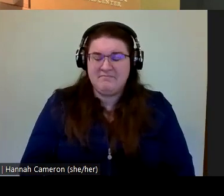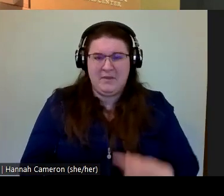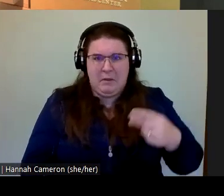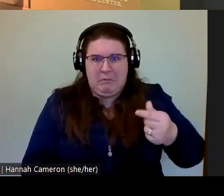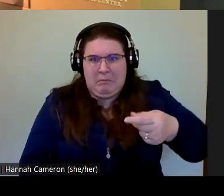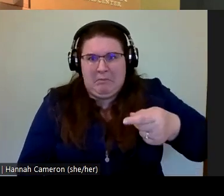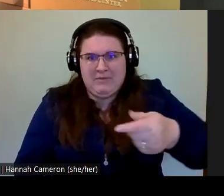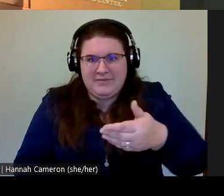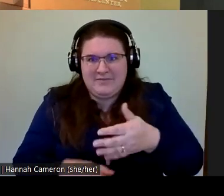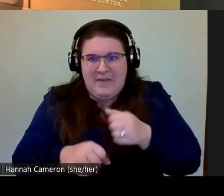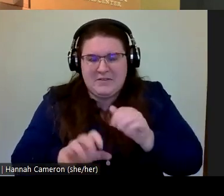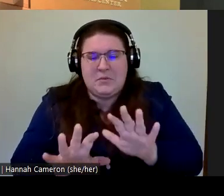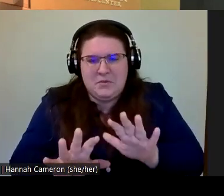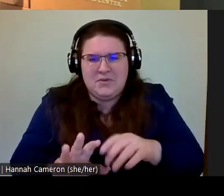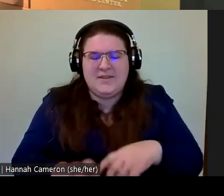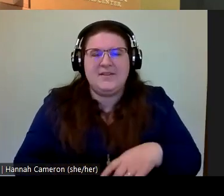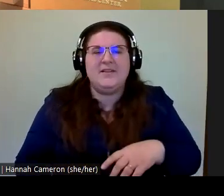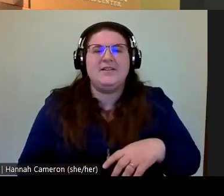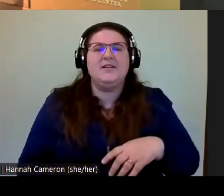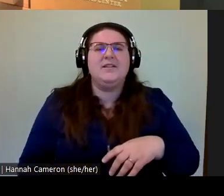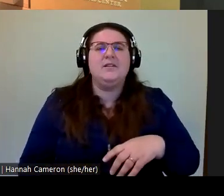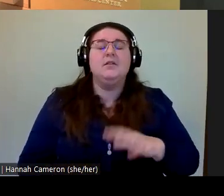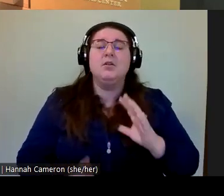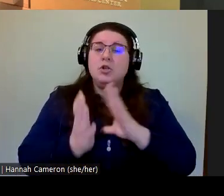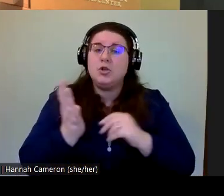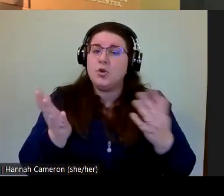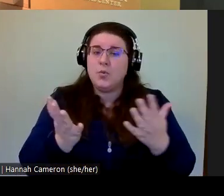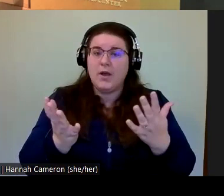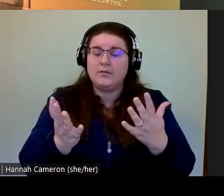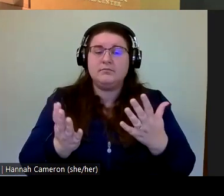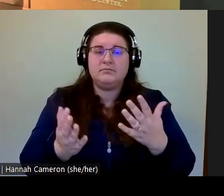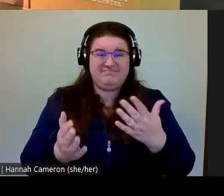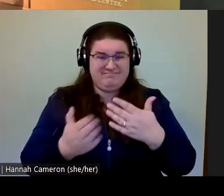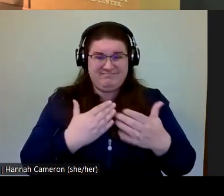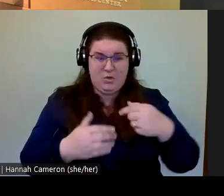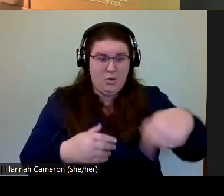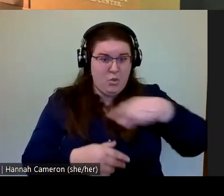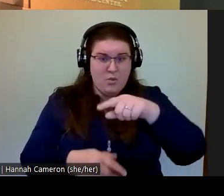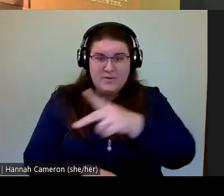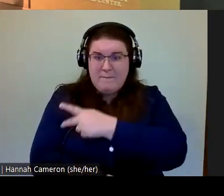we learned there is actually even with a fairly complex group of patients you can help them with